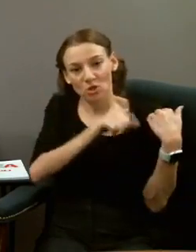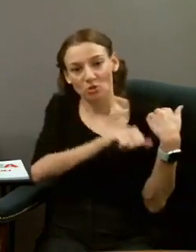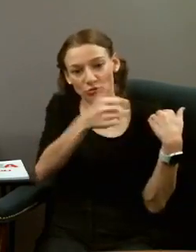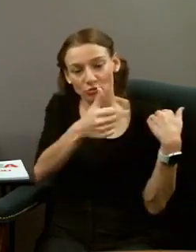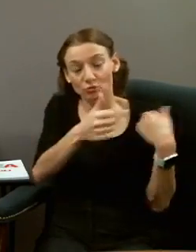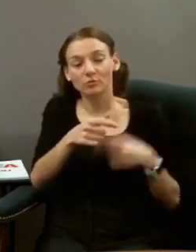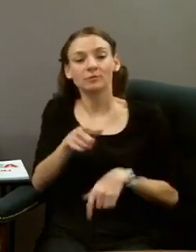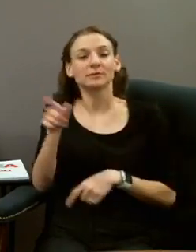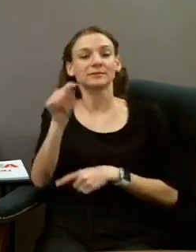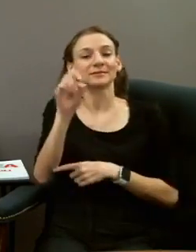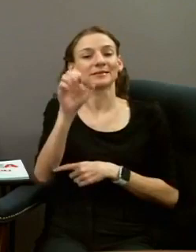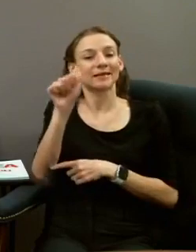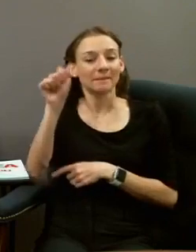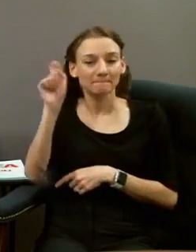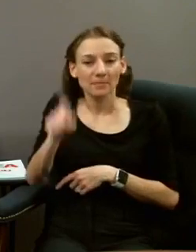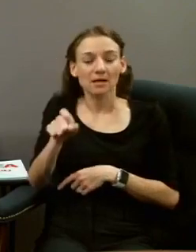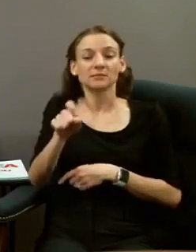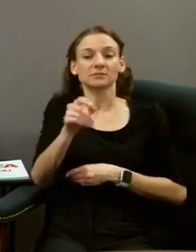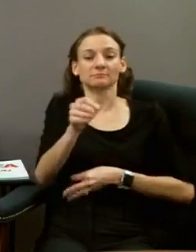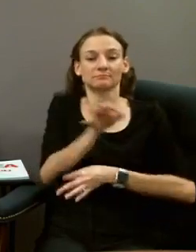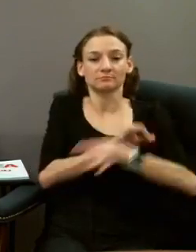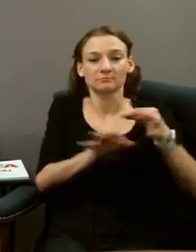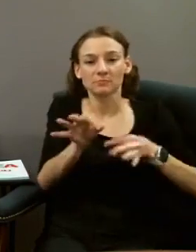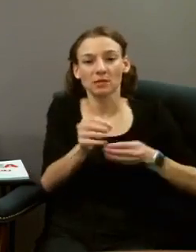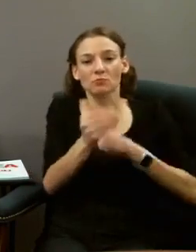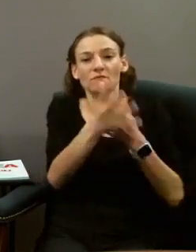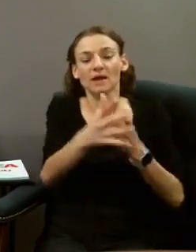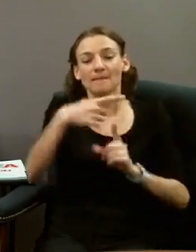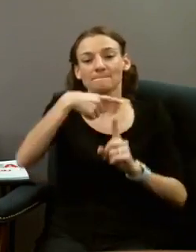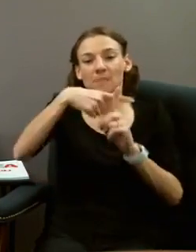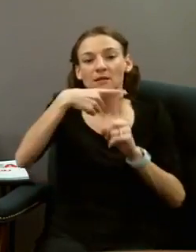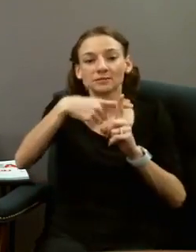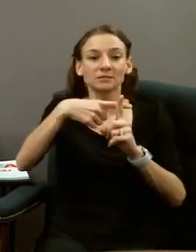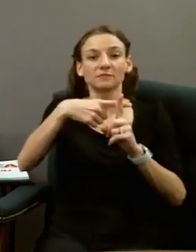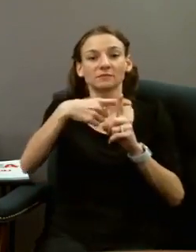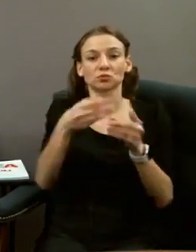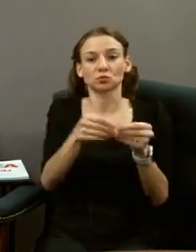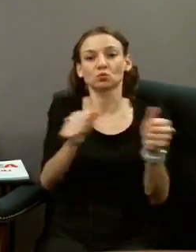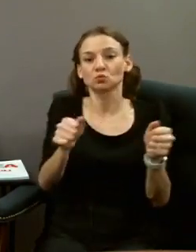TEA must provide guidance and training to school districts about alternatives